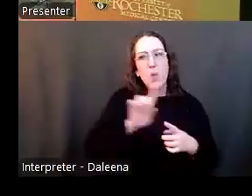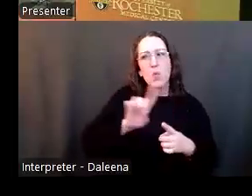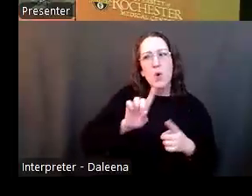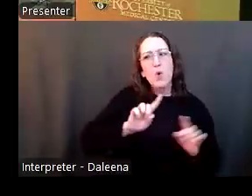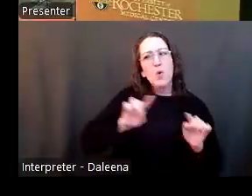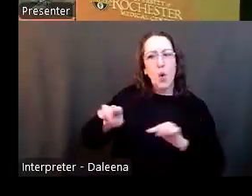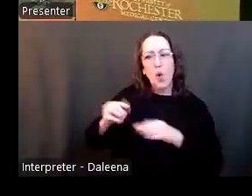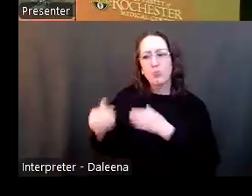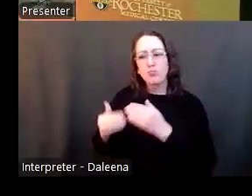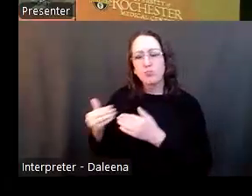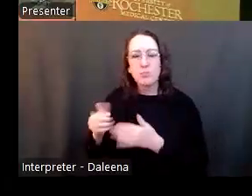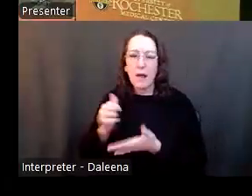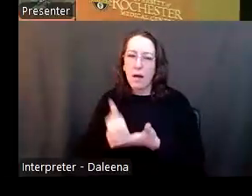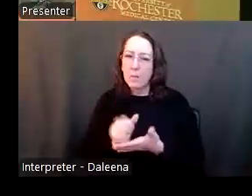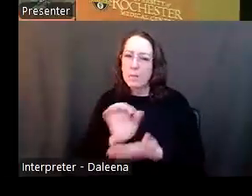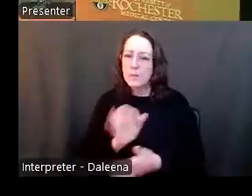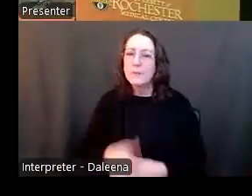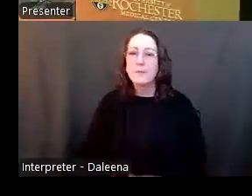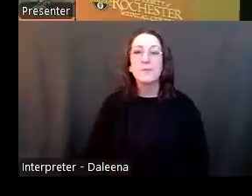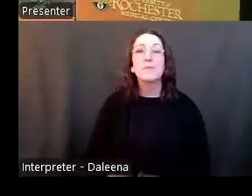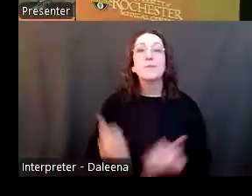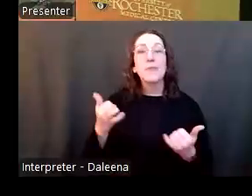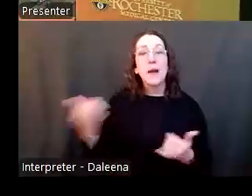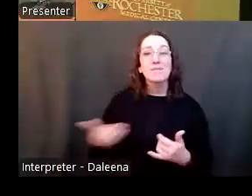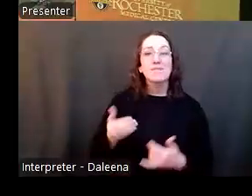are which it really helps a lot too so now I'm going to introduce Cara who's going to talk a